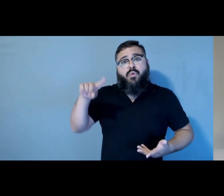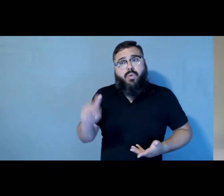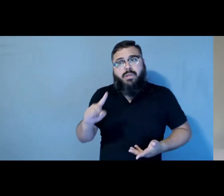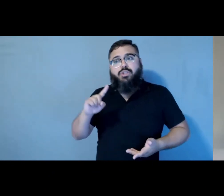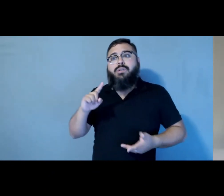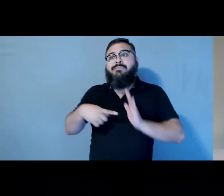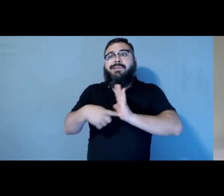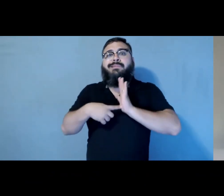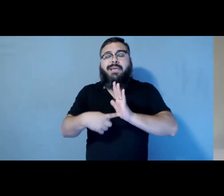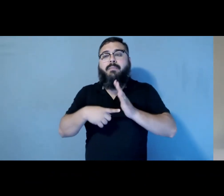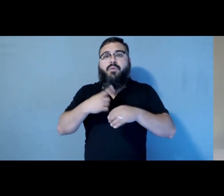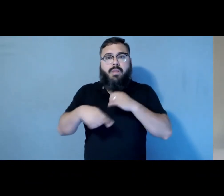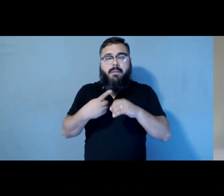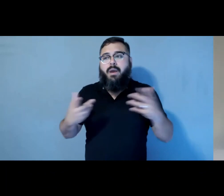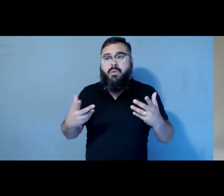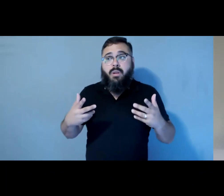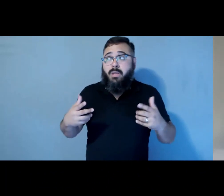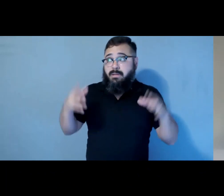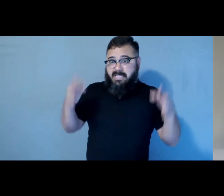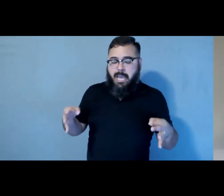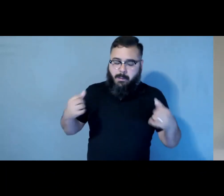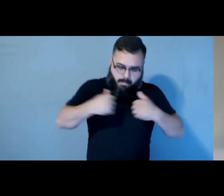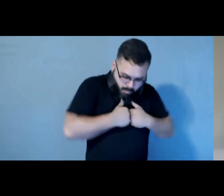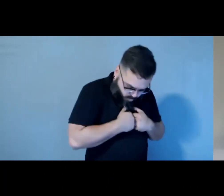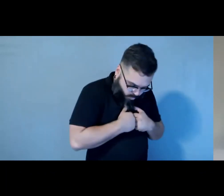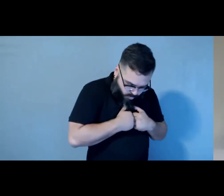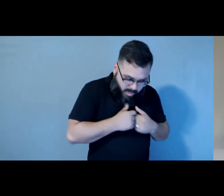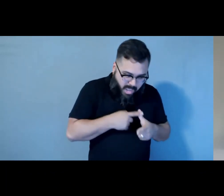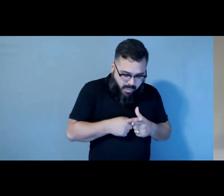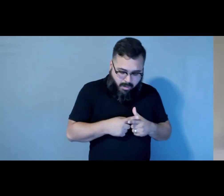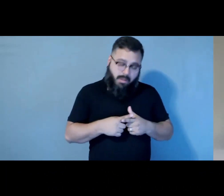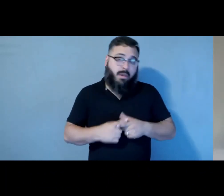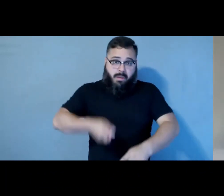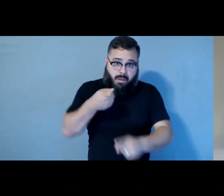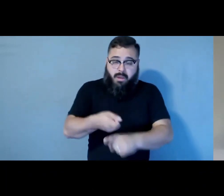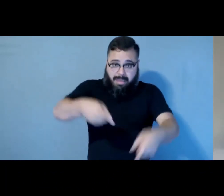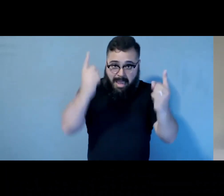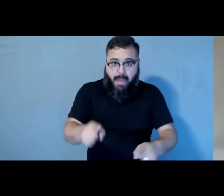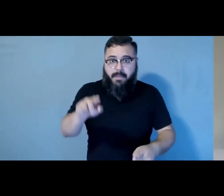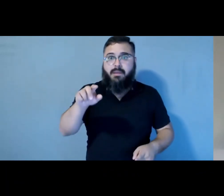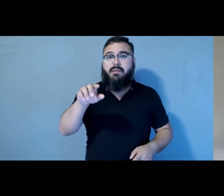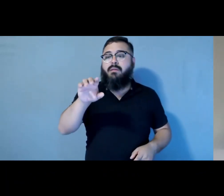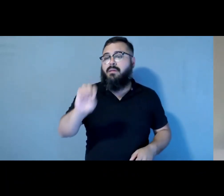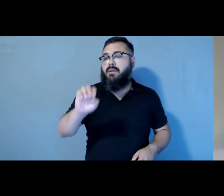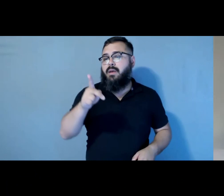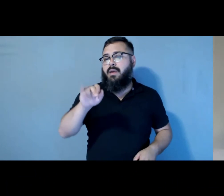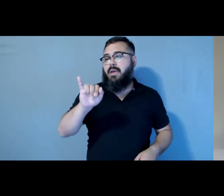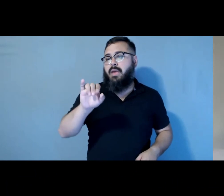they choose not to disclose, and then have an episode at work resulting in termination. If the employer didn't know about the disability,